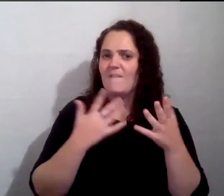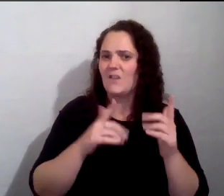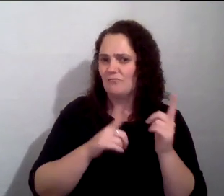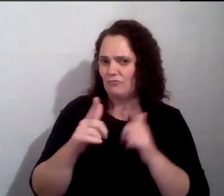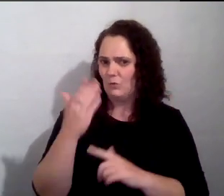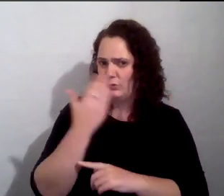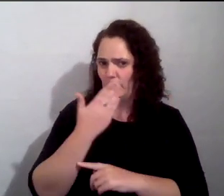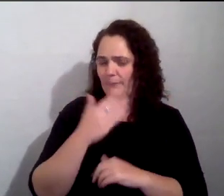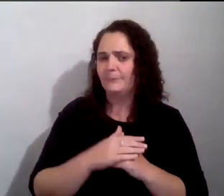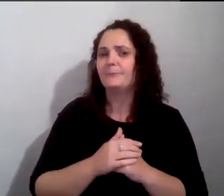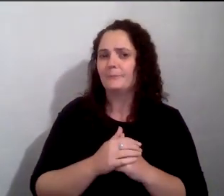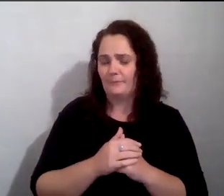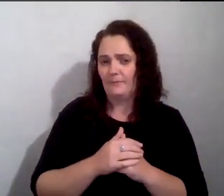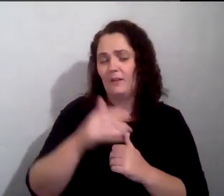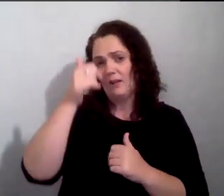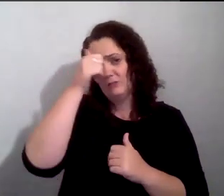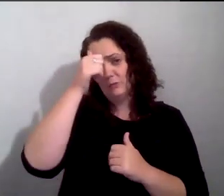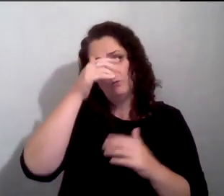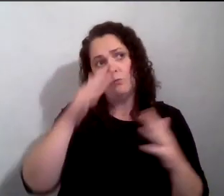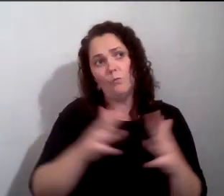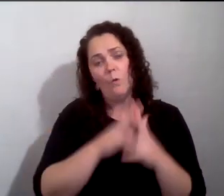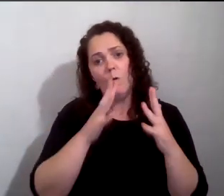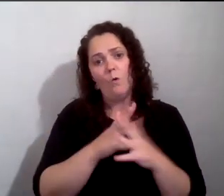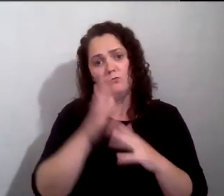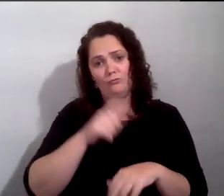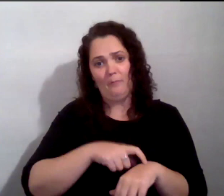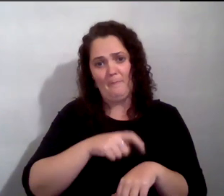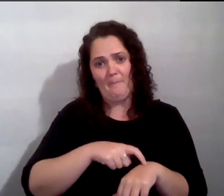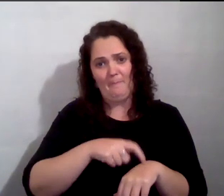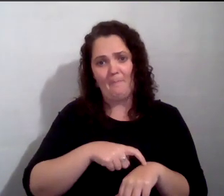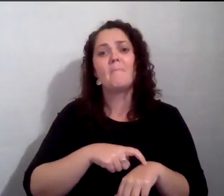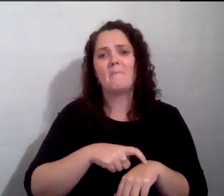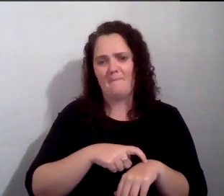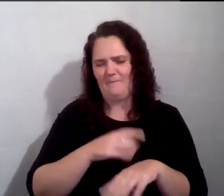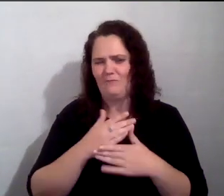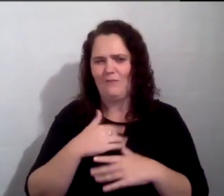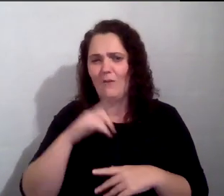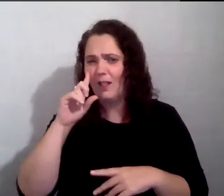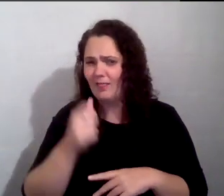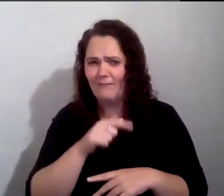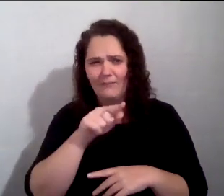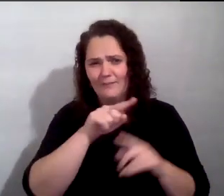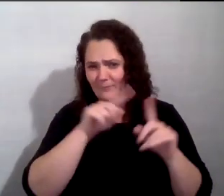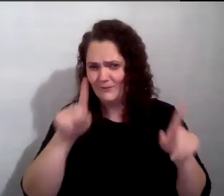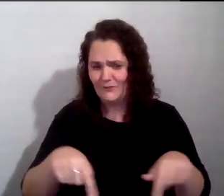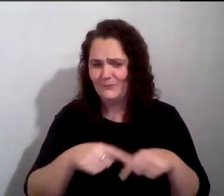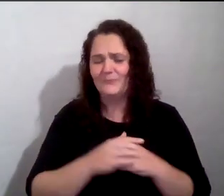During both World Wars these extraordinary women – and I just love this image, I hope everybody else does as well –